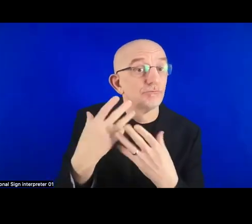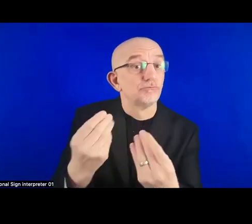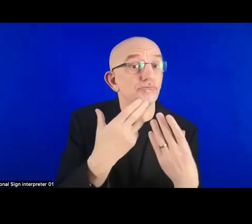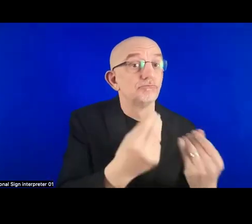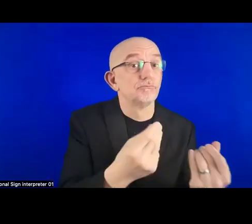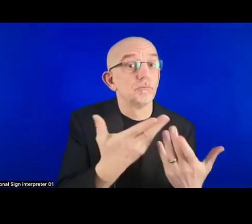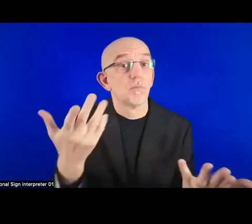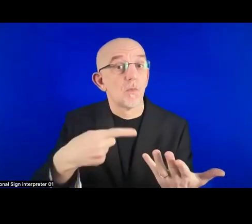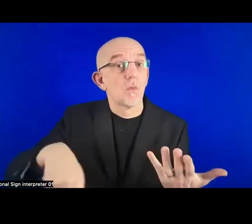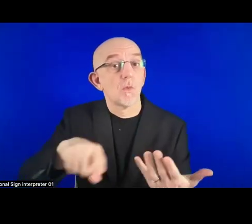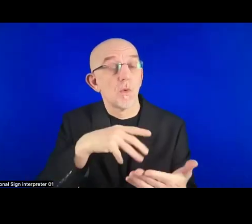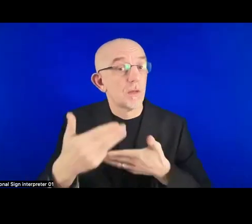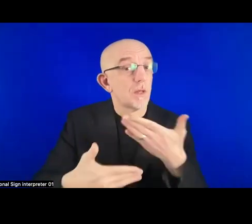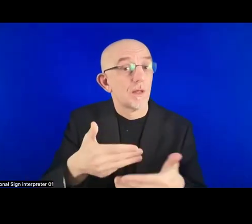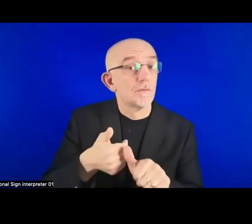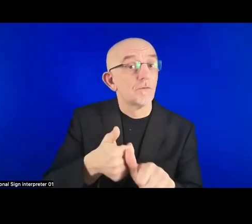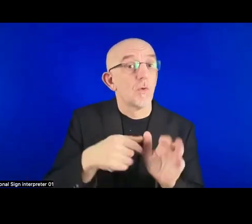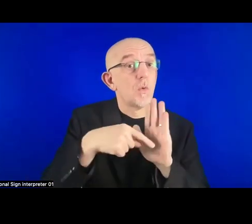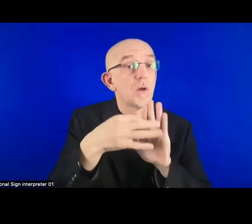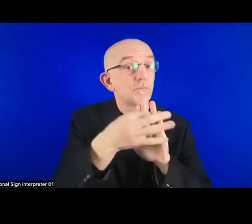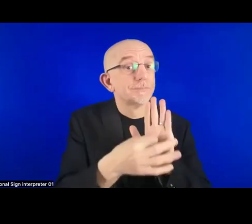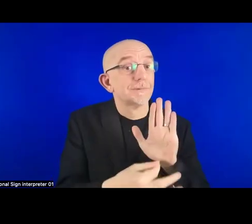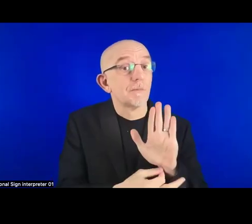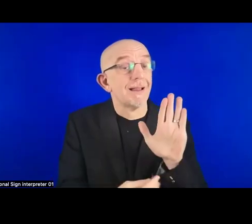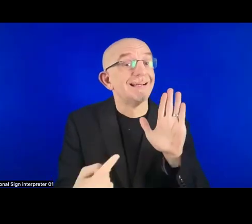nationally and at community levels. This multi level perspective is something I am